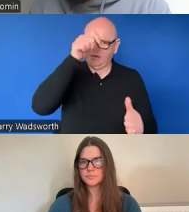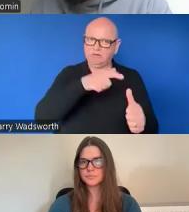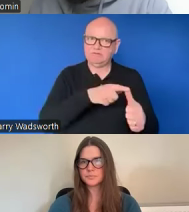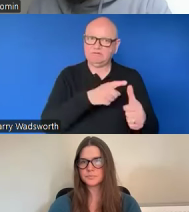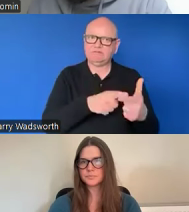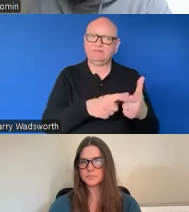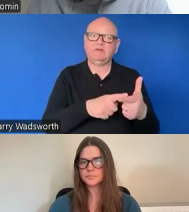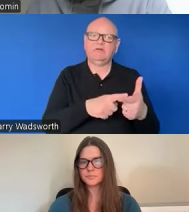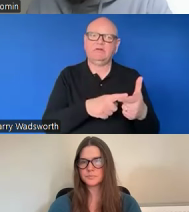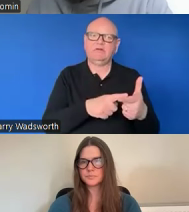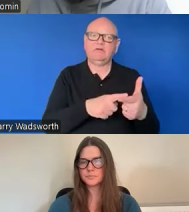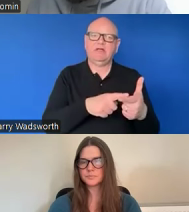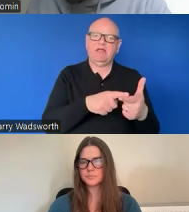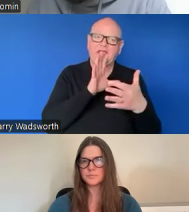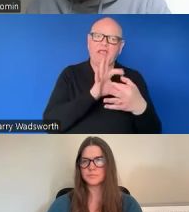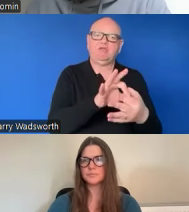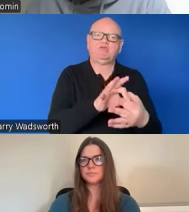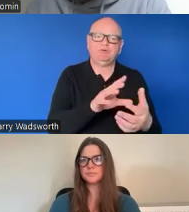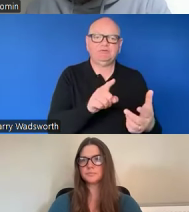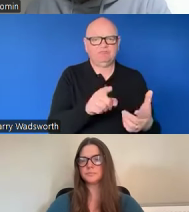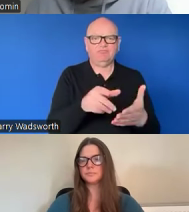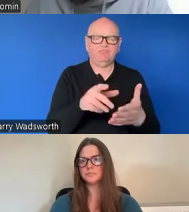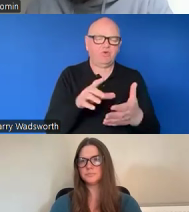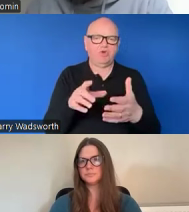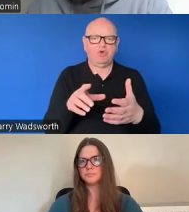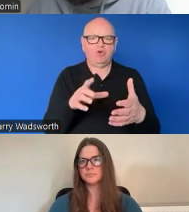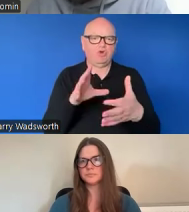sales, and that's completely understandable because that's where the money comes from.